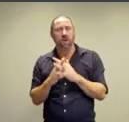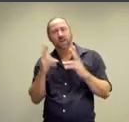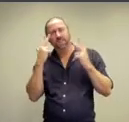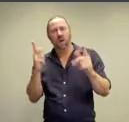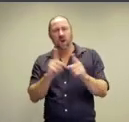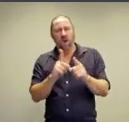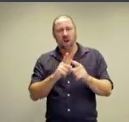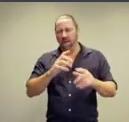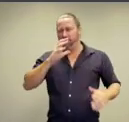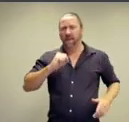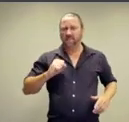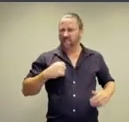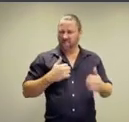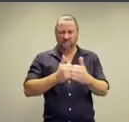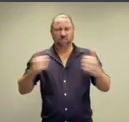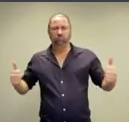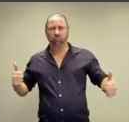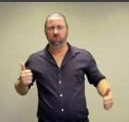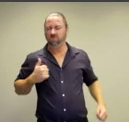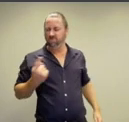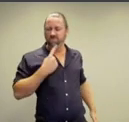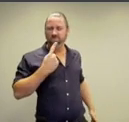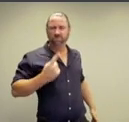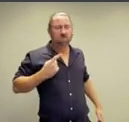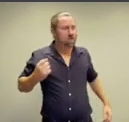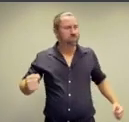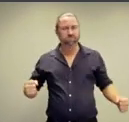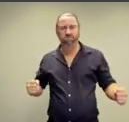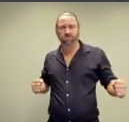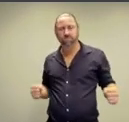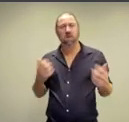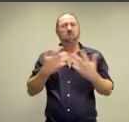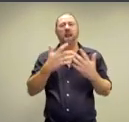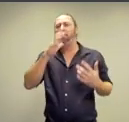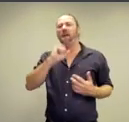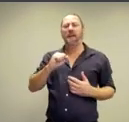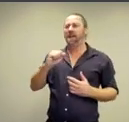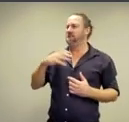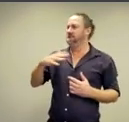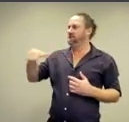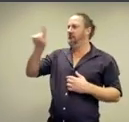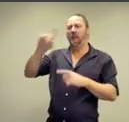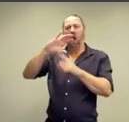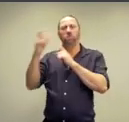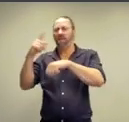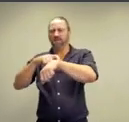promoted an image of masculine independence that really resonated with some men who were dissatisfied with mainstream